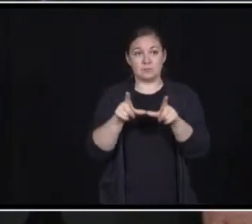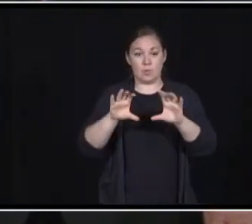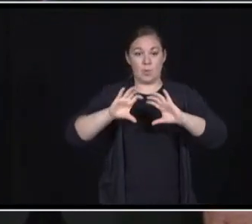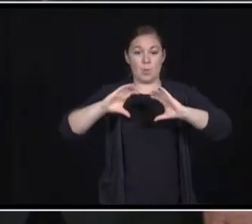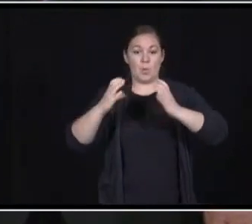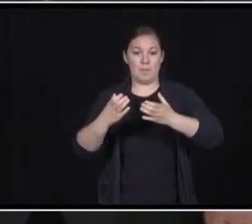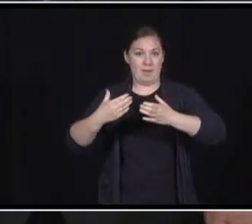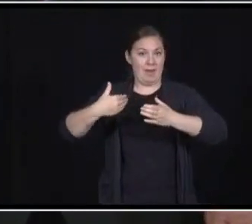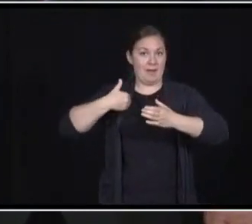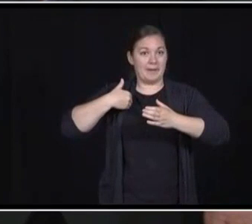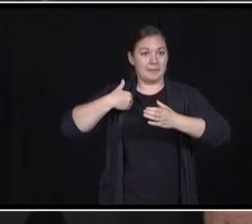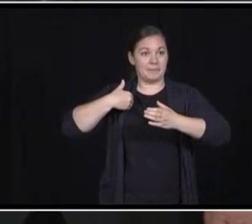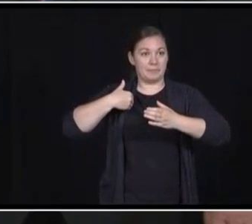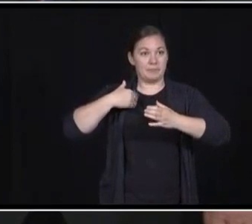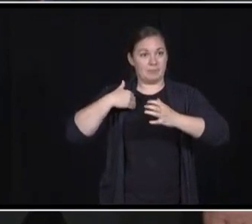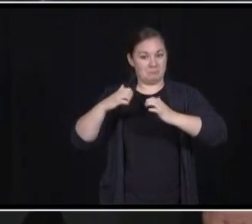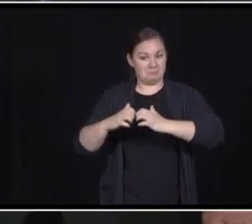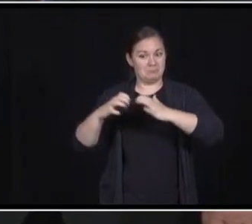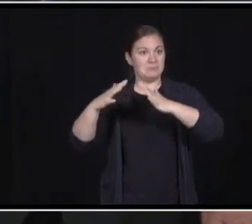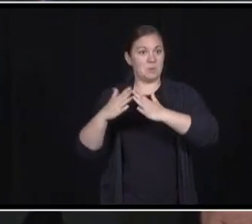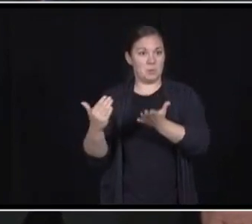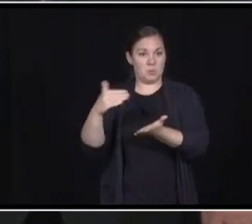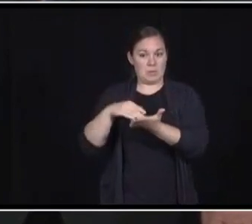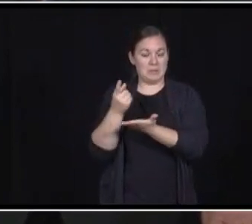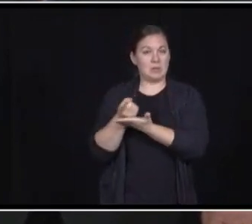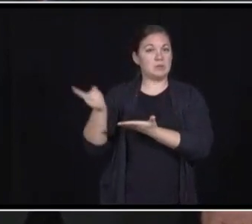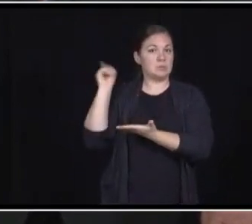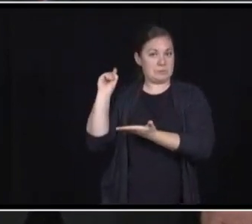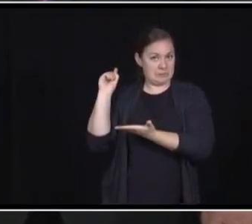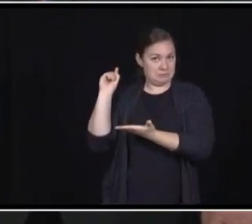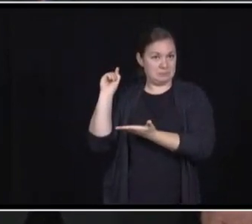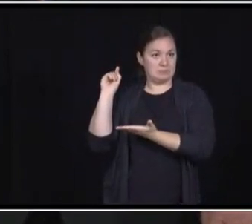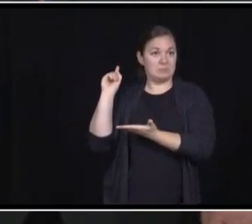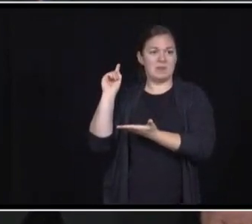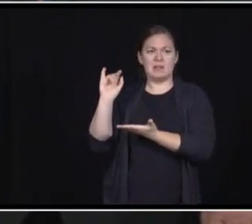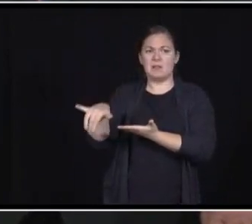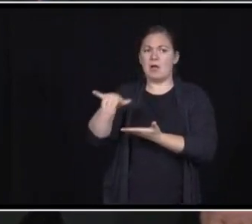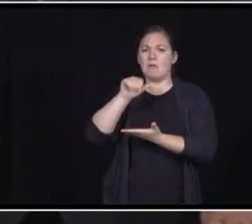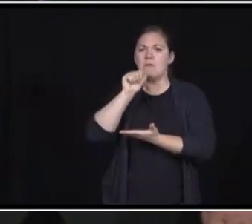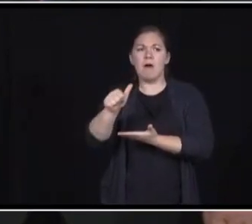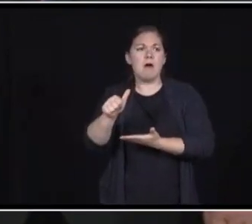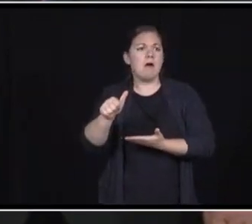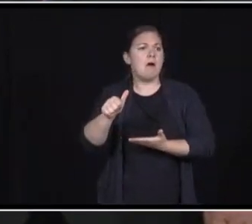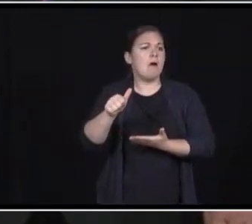agreed to create a French secondly which working group, which yes, we reestablished last week.